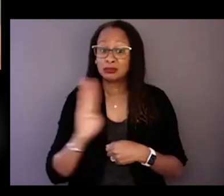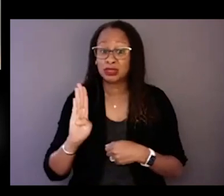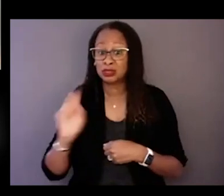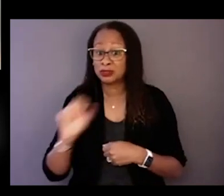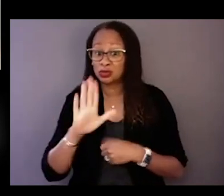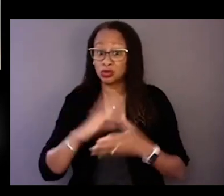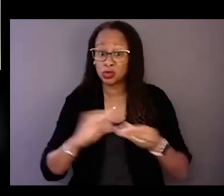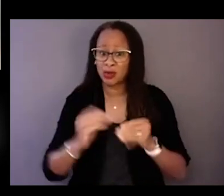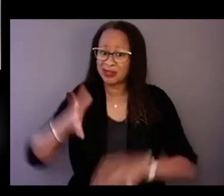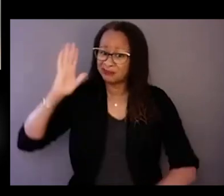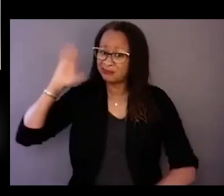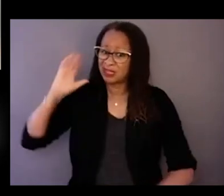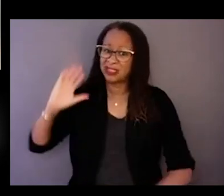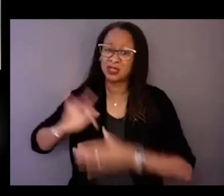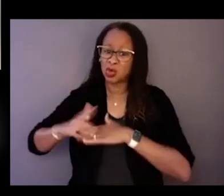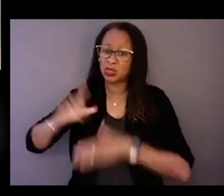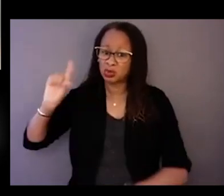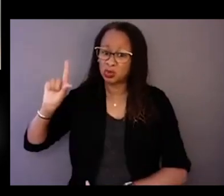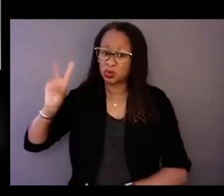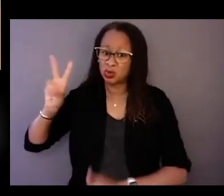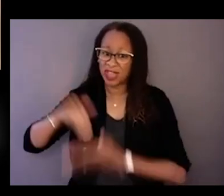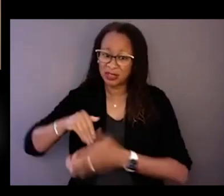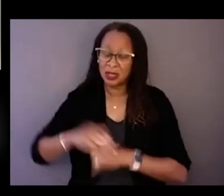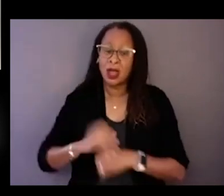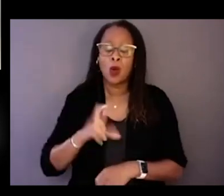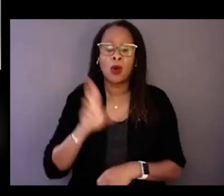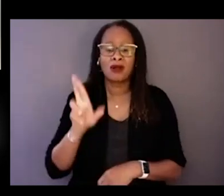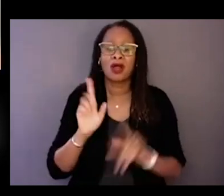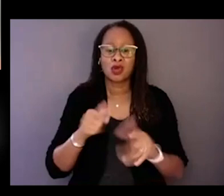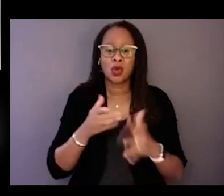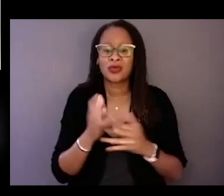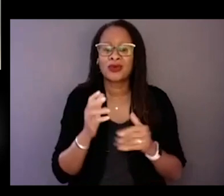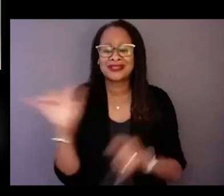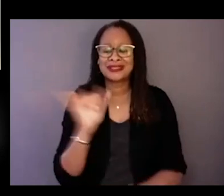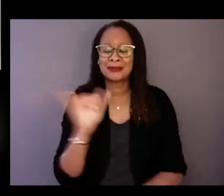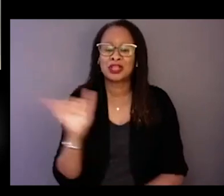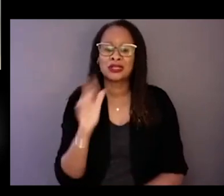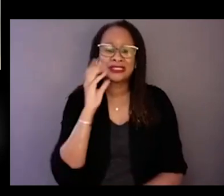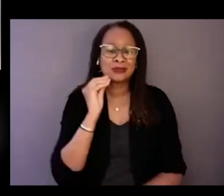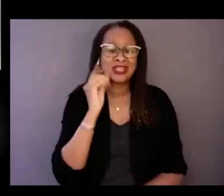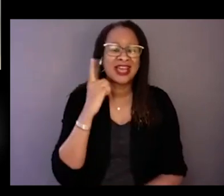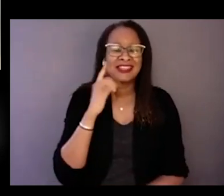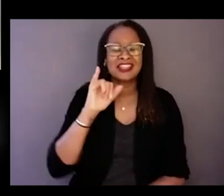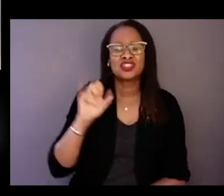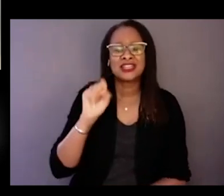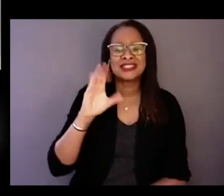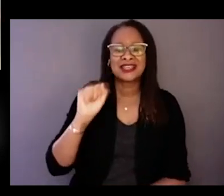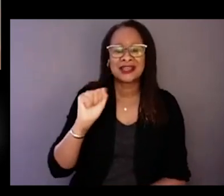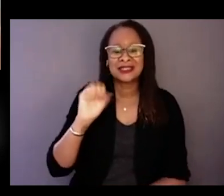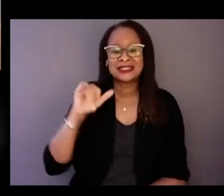or just them going through a similar experience. Like I think Jessica Simpson had said I can't watch it.